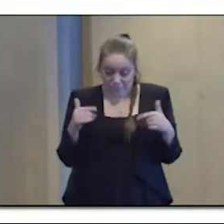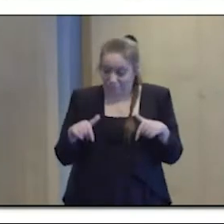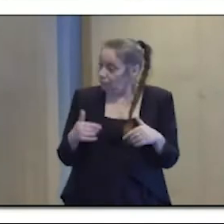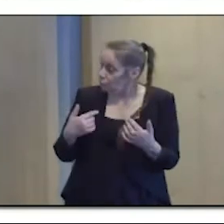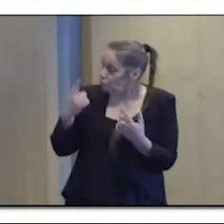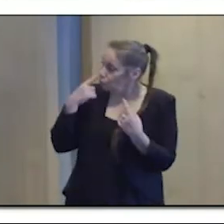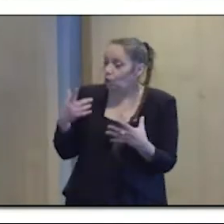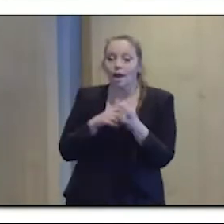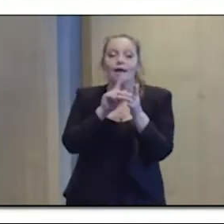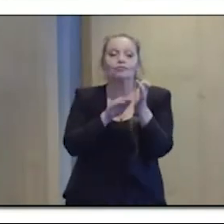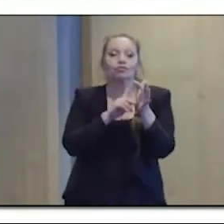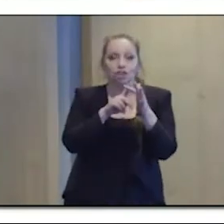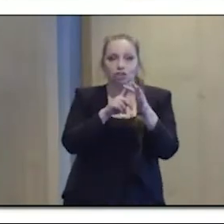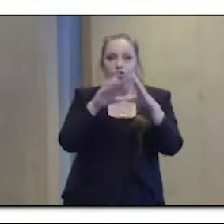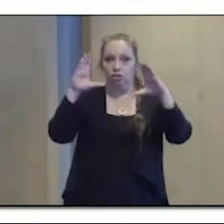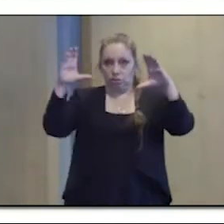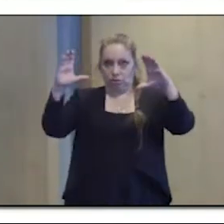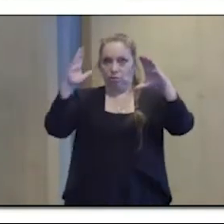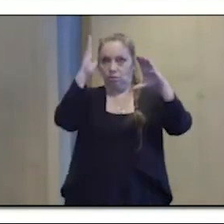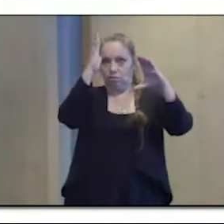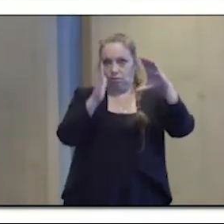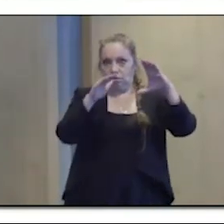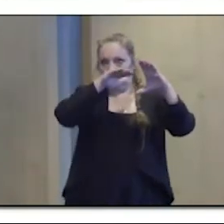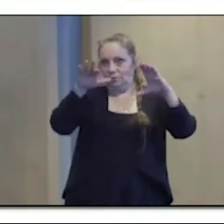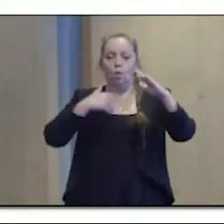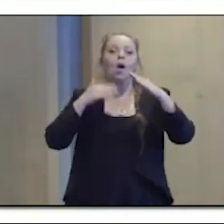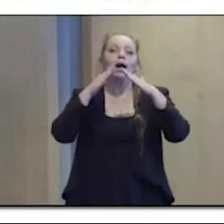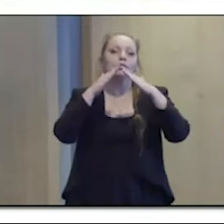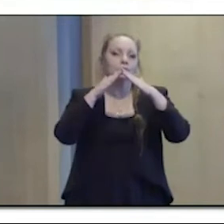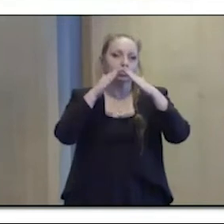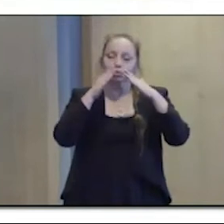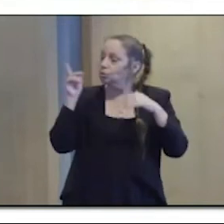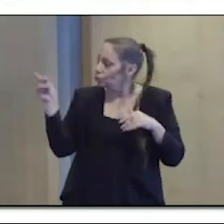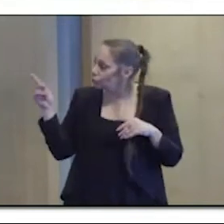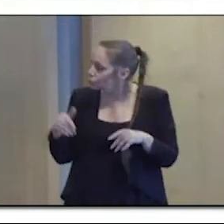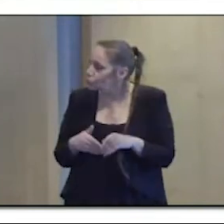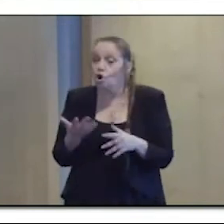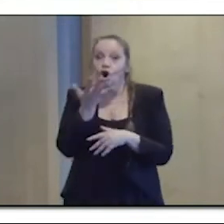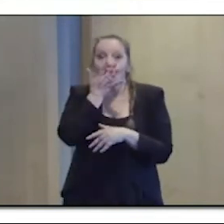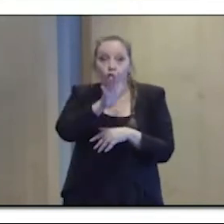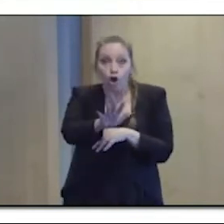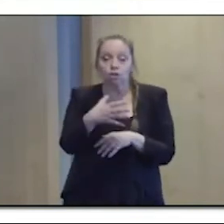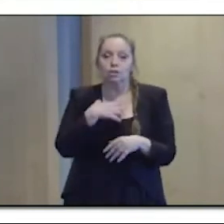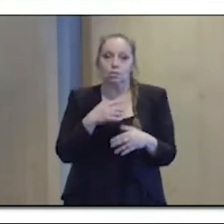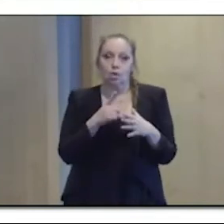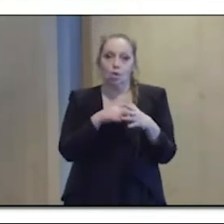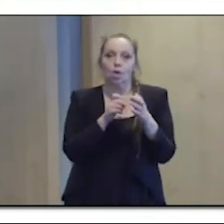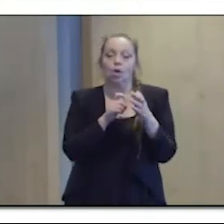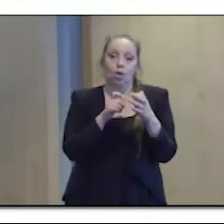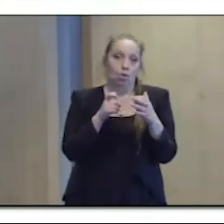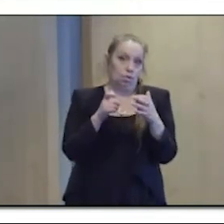the average demand for a household obviously when it's hot, we use more electricity because we're